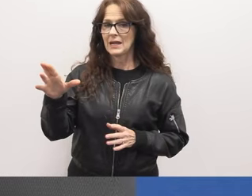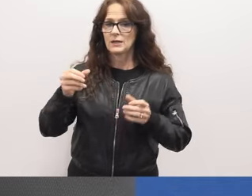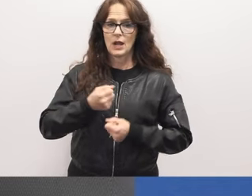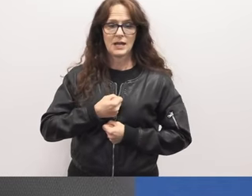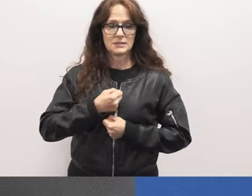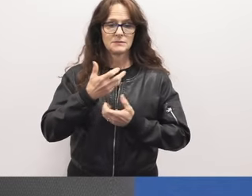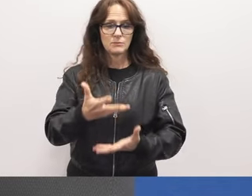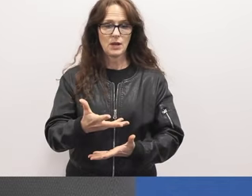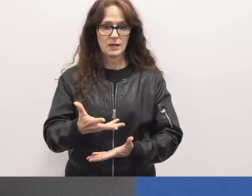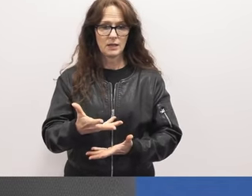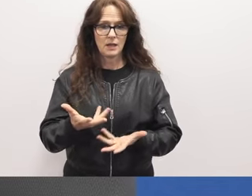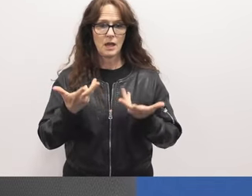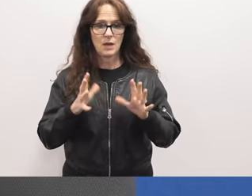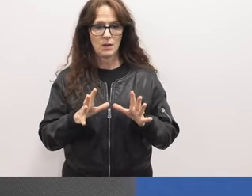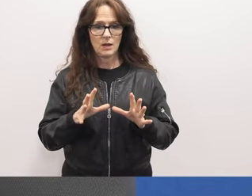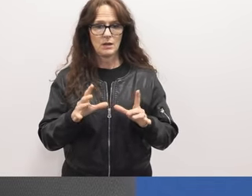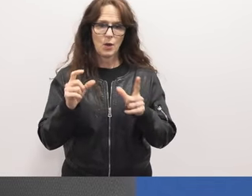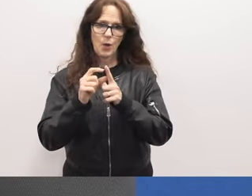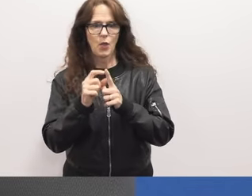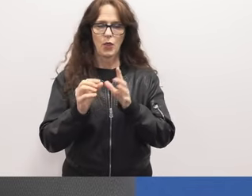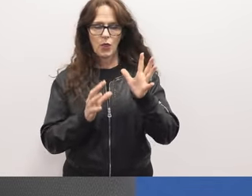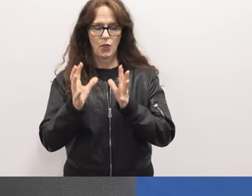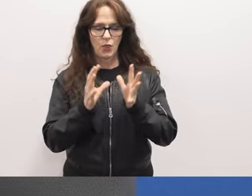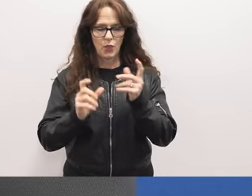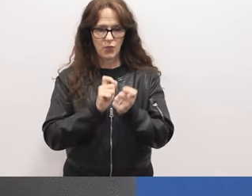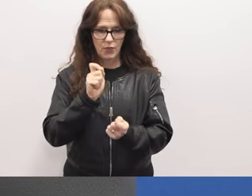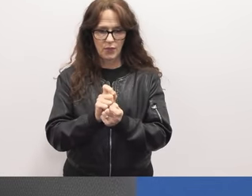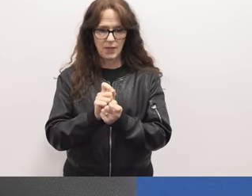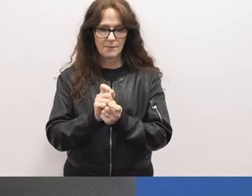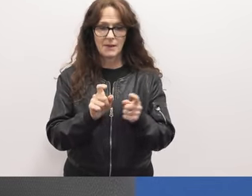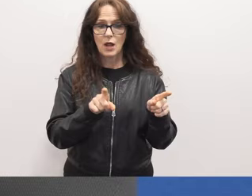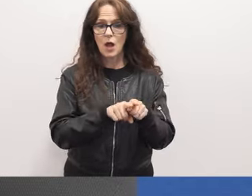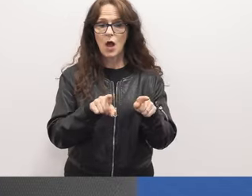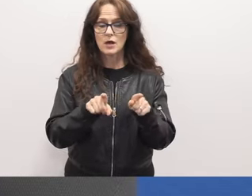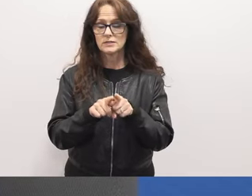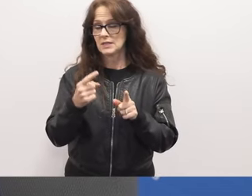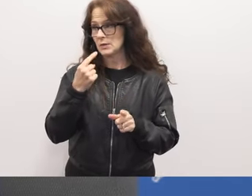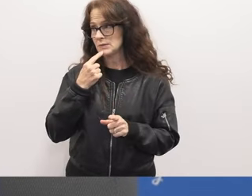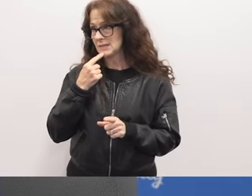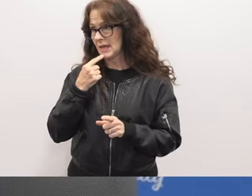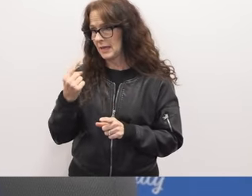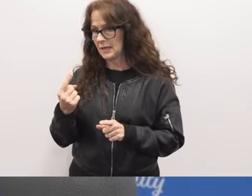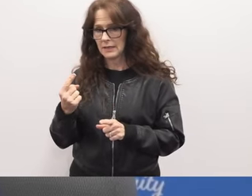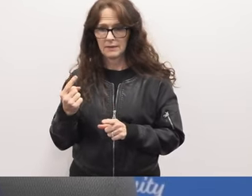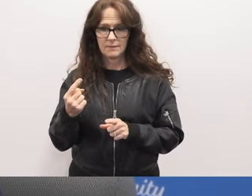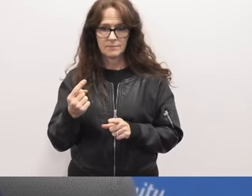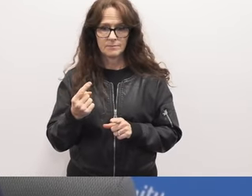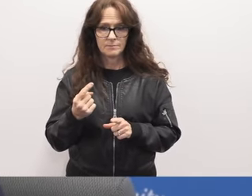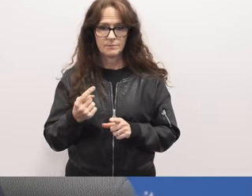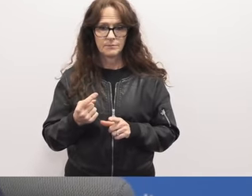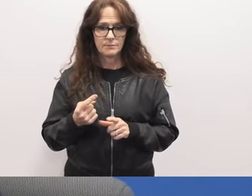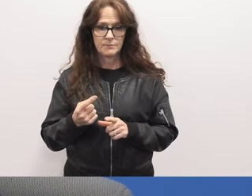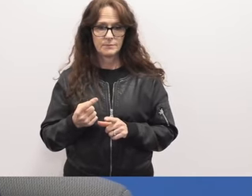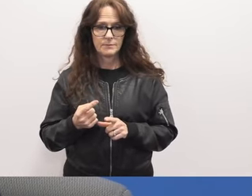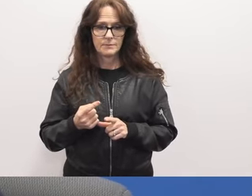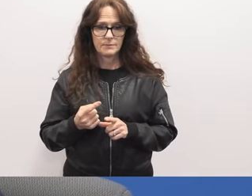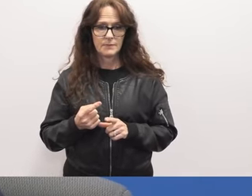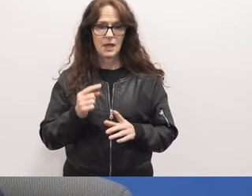and I don't wanna get into wordsmithing right now. But I would also say Madam Chair and, 'cause I don't want to go into that deep dive